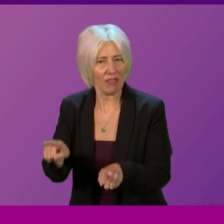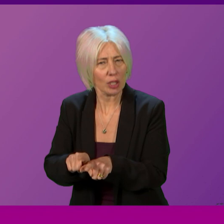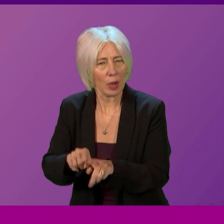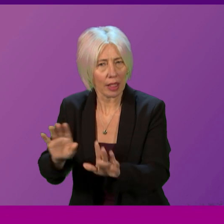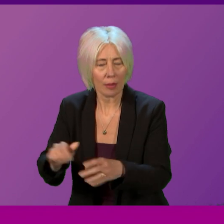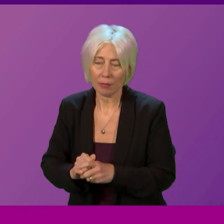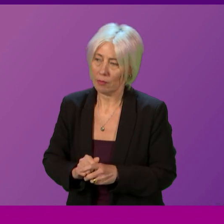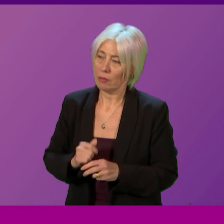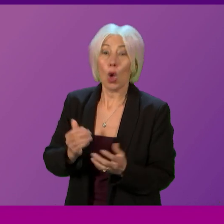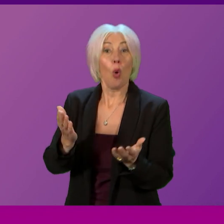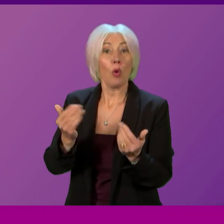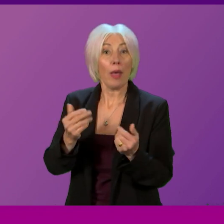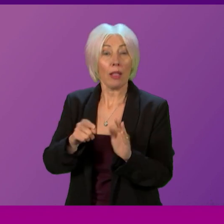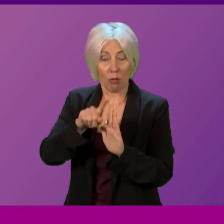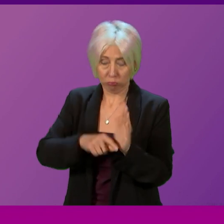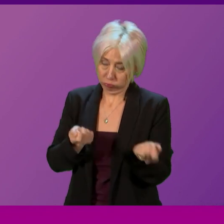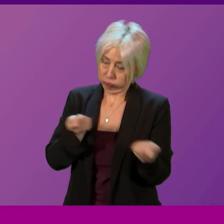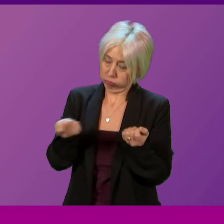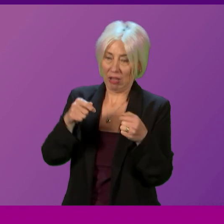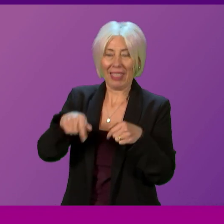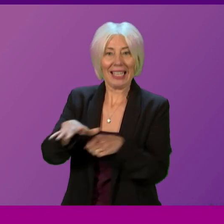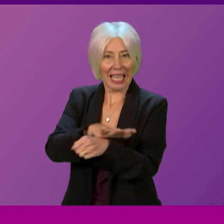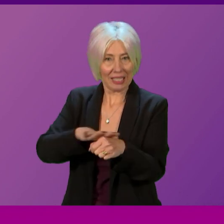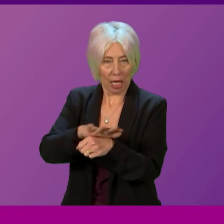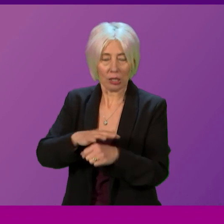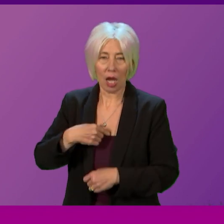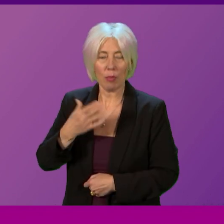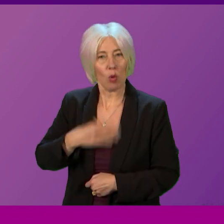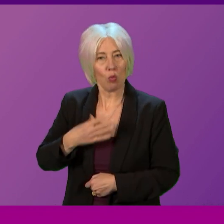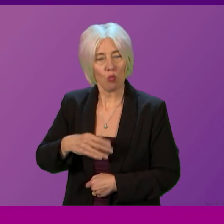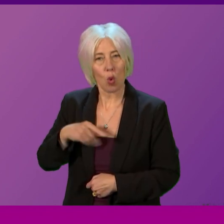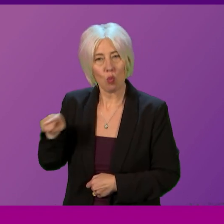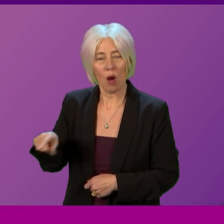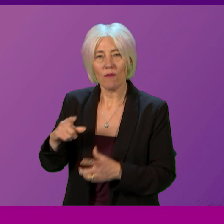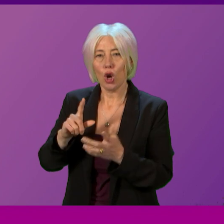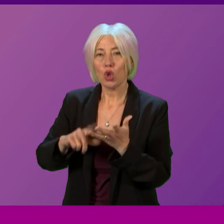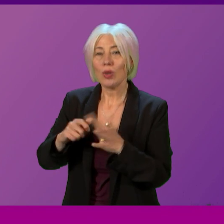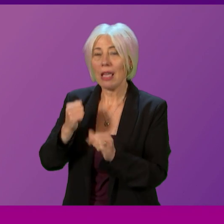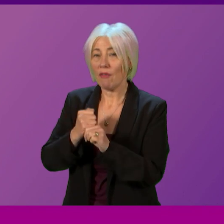We welcomed regulation of the sector, for which we had been pressing the UK Government for some time.